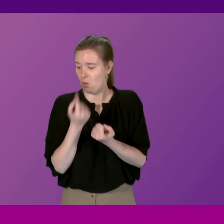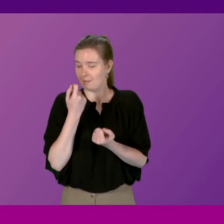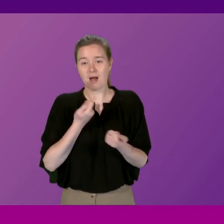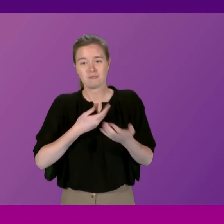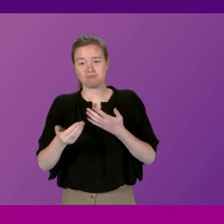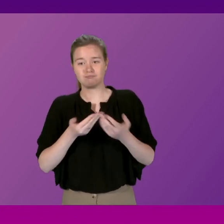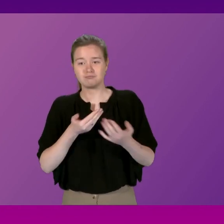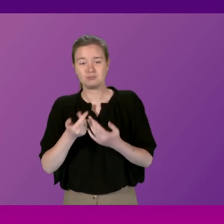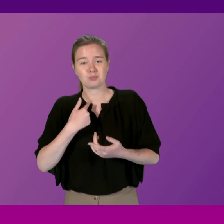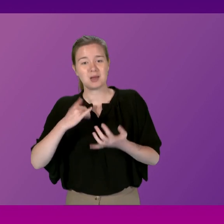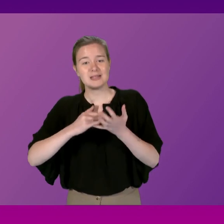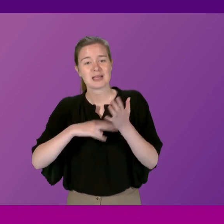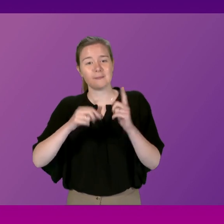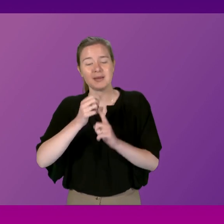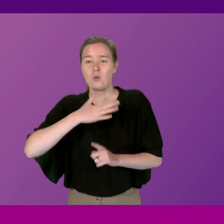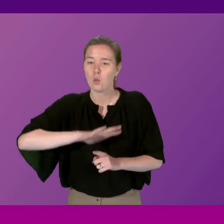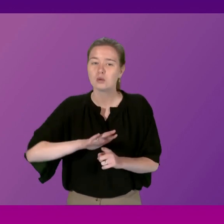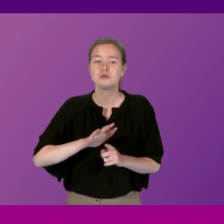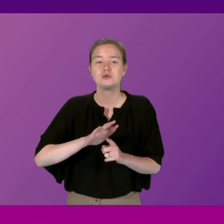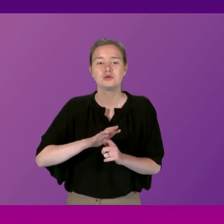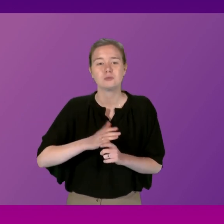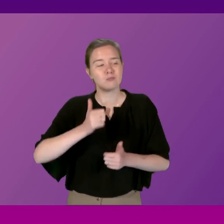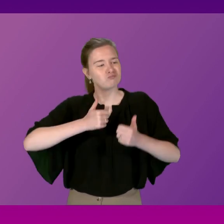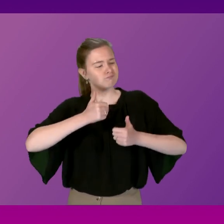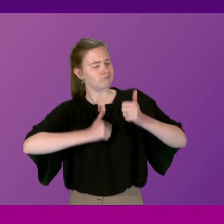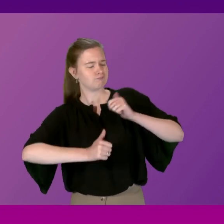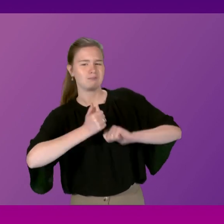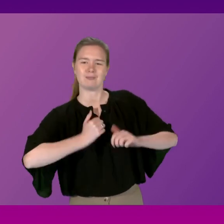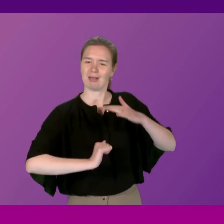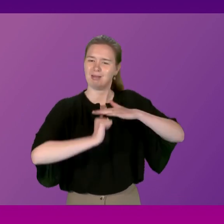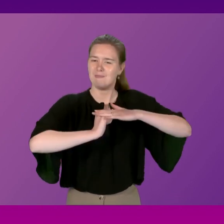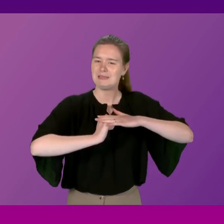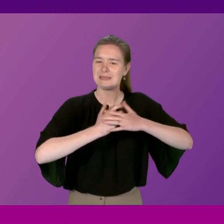Too often, the SNP wants praise for the limited amounts that it has done while deflecting